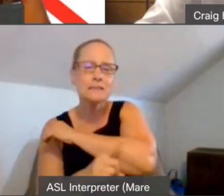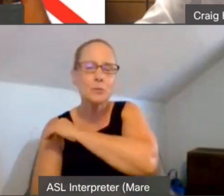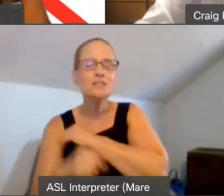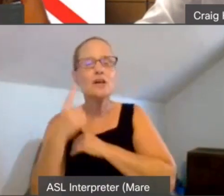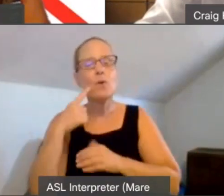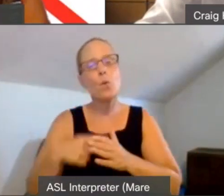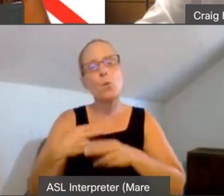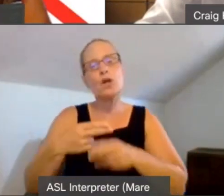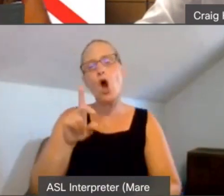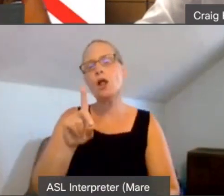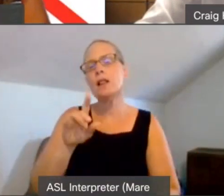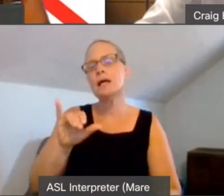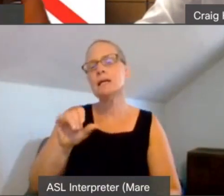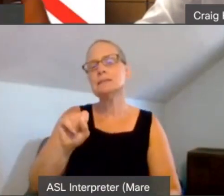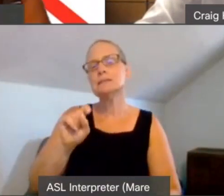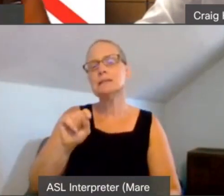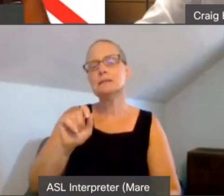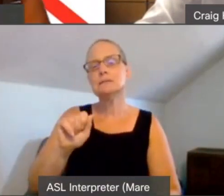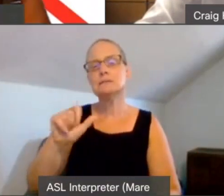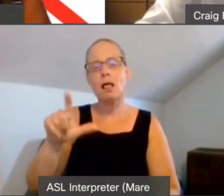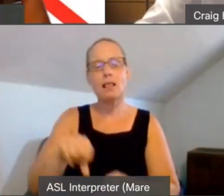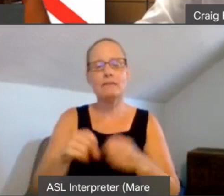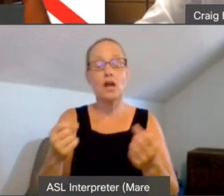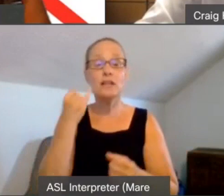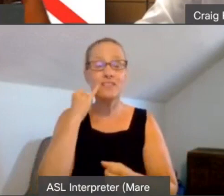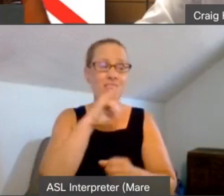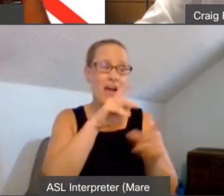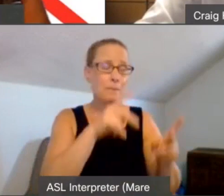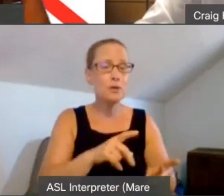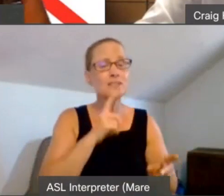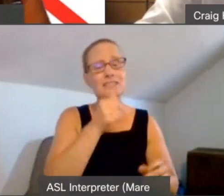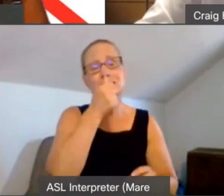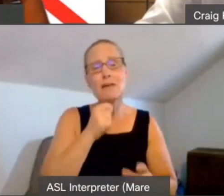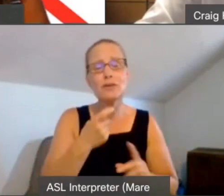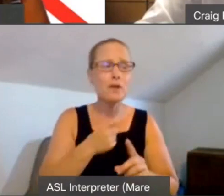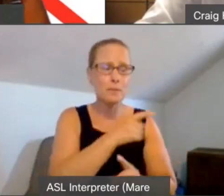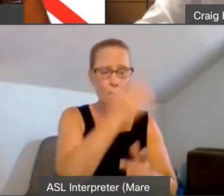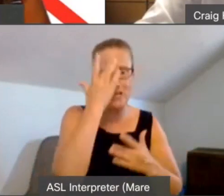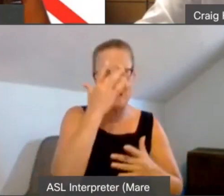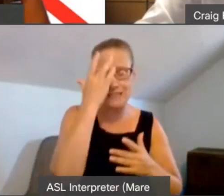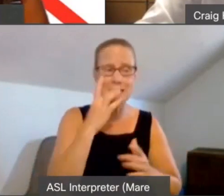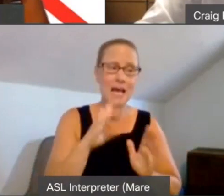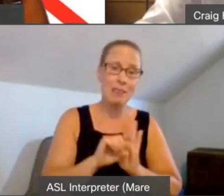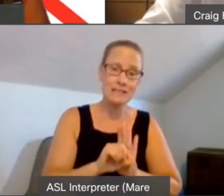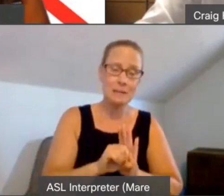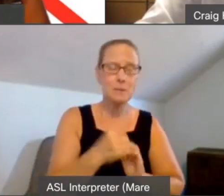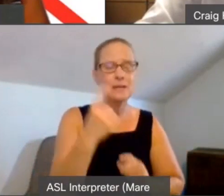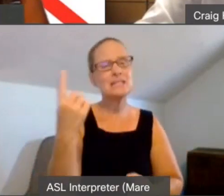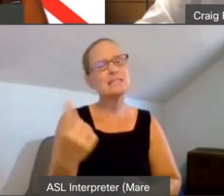If somebody is suffering from a symptom of their illness and that symptom is a compulsive symptom,